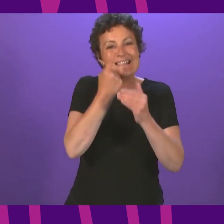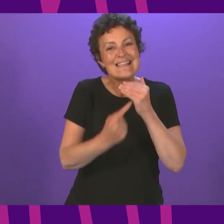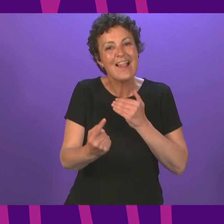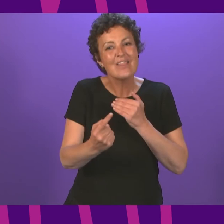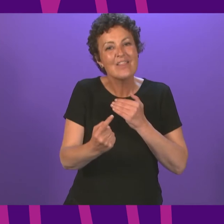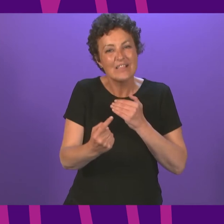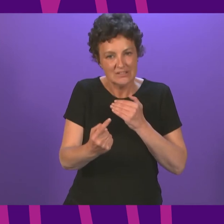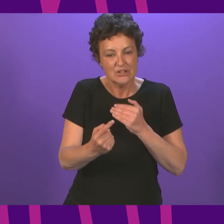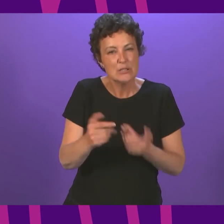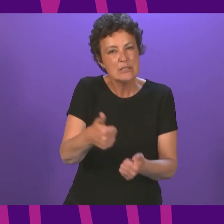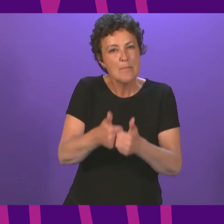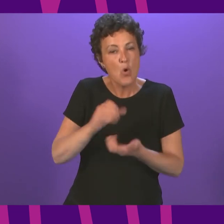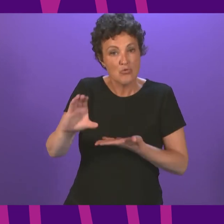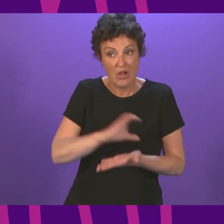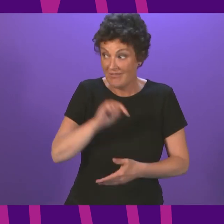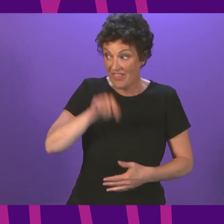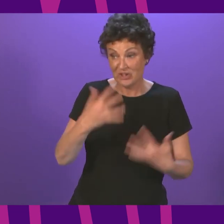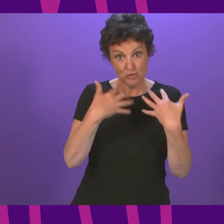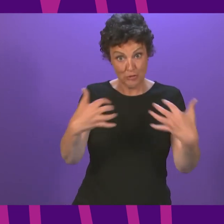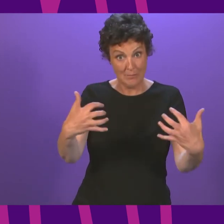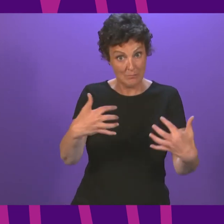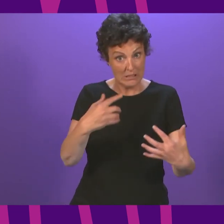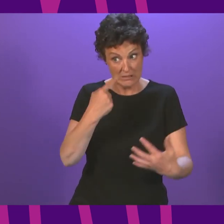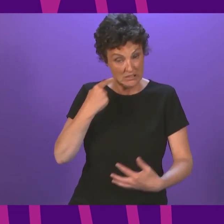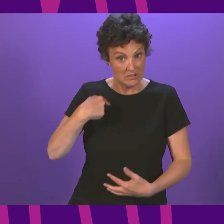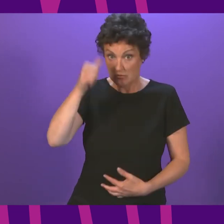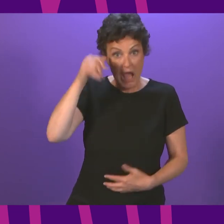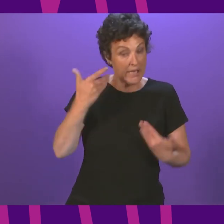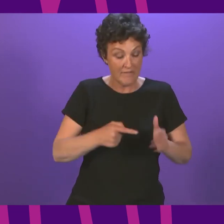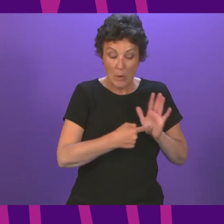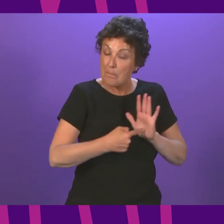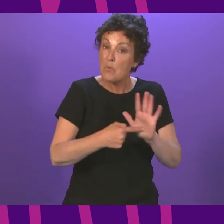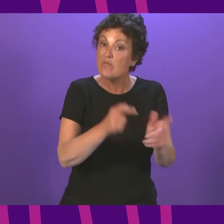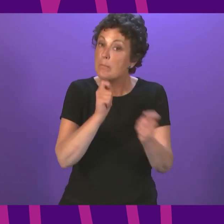The chamber will be aware that I did not move my amendments yesterday, because of the commitment